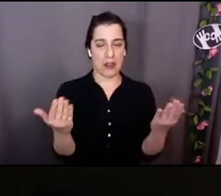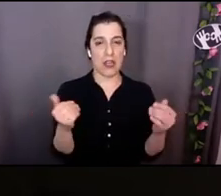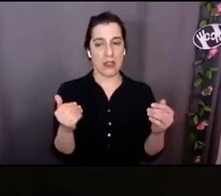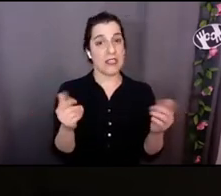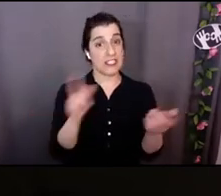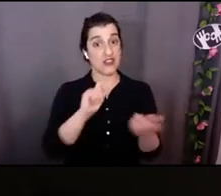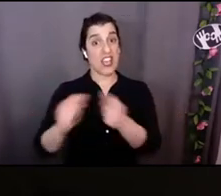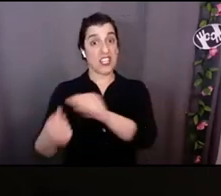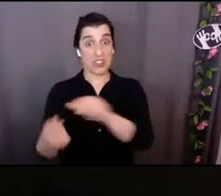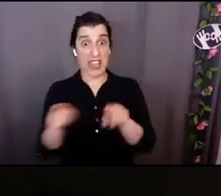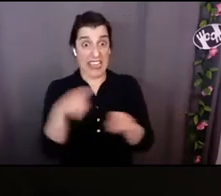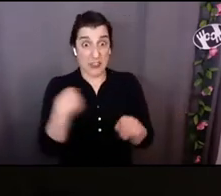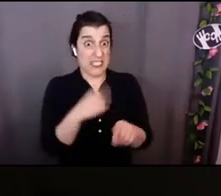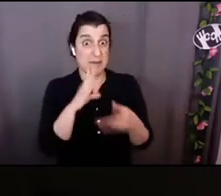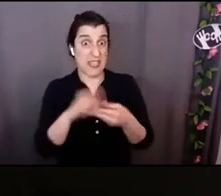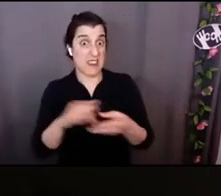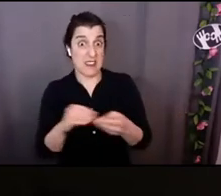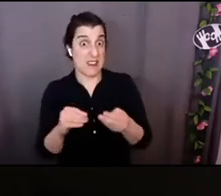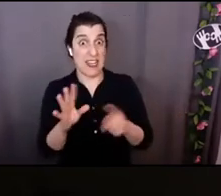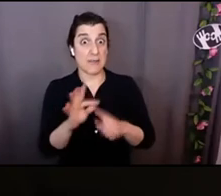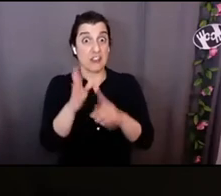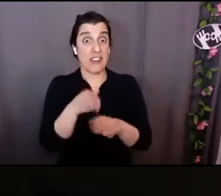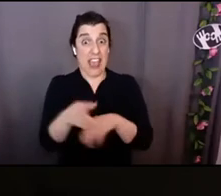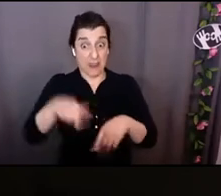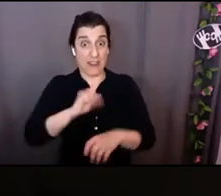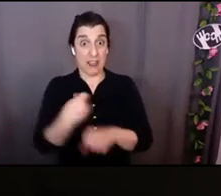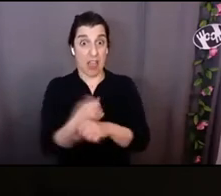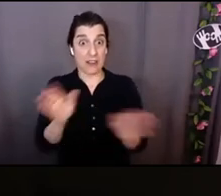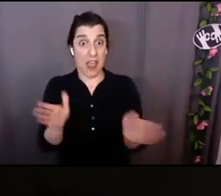I think there's a lot that the disabled communities are offering that, um,